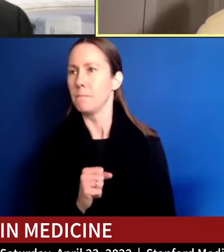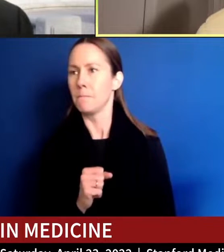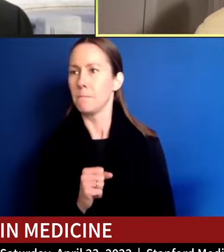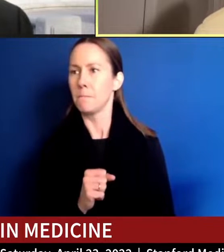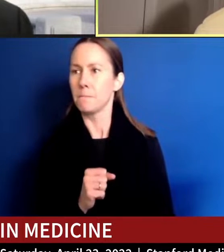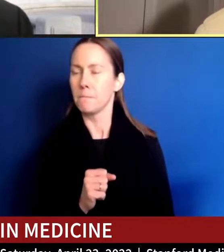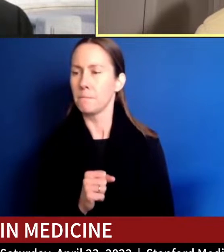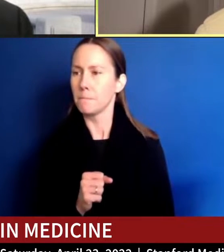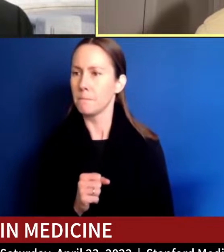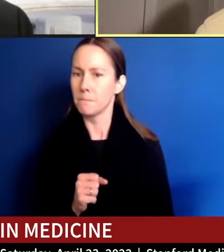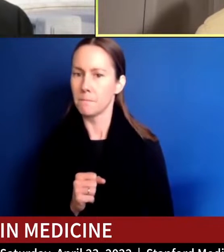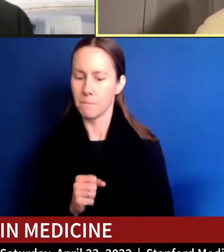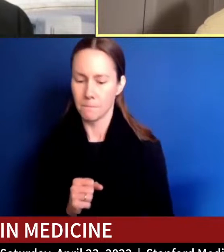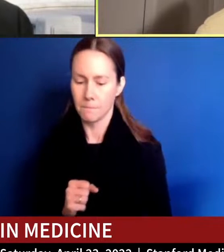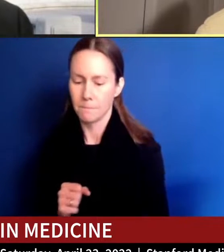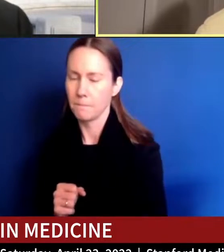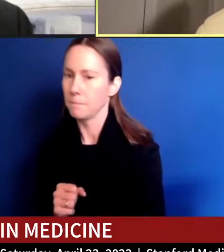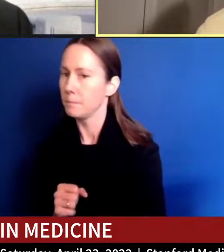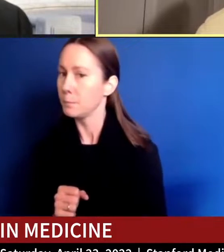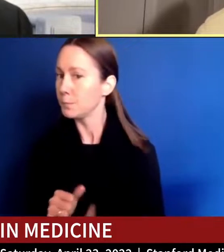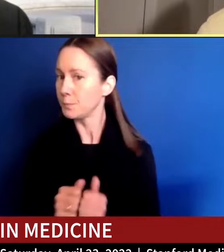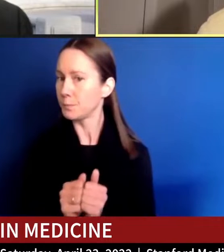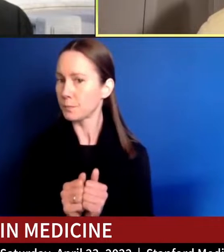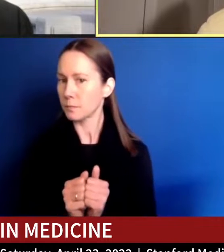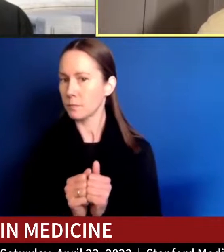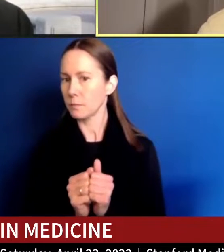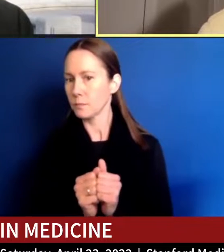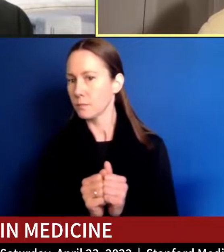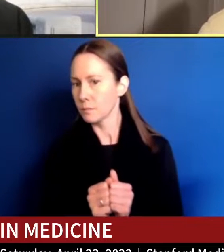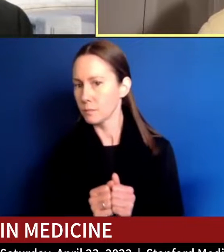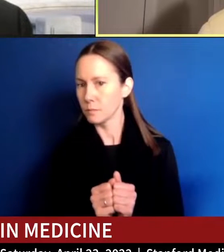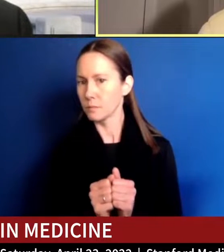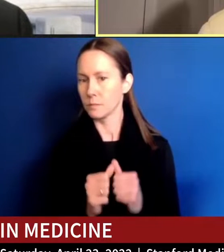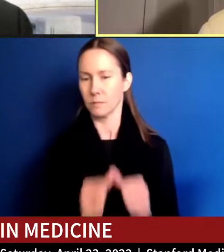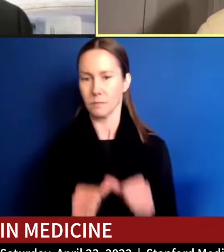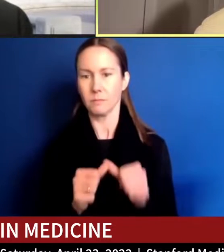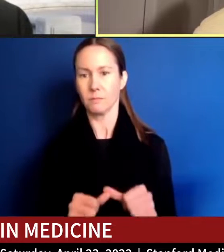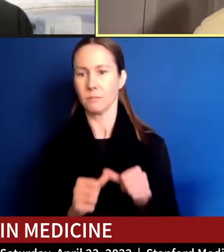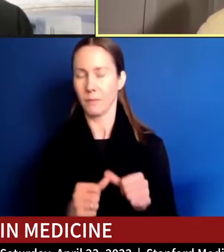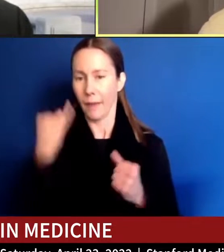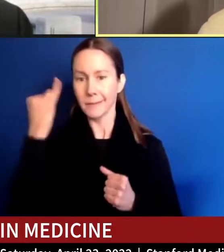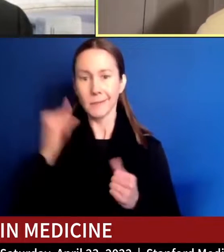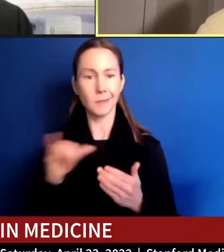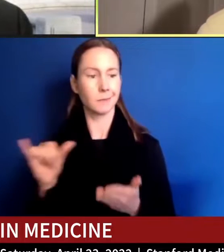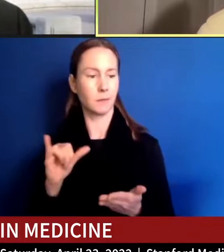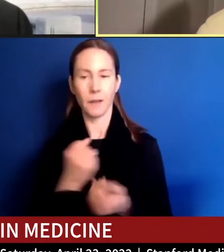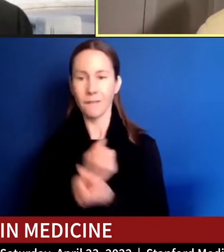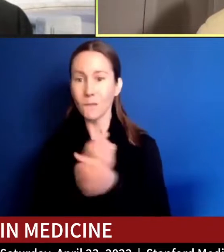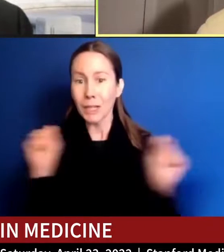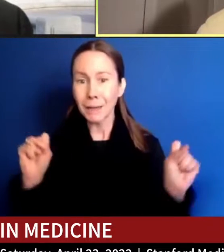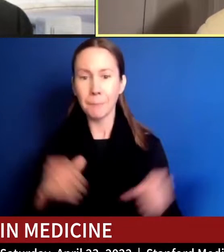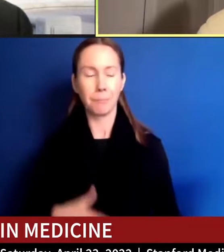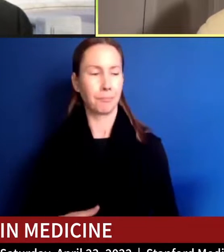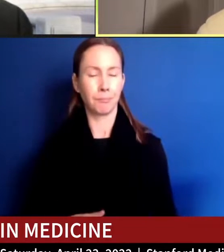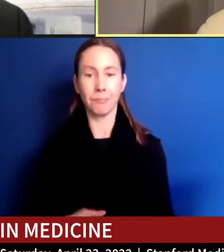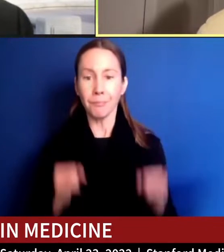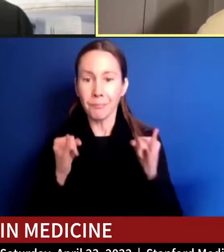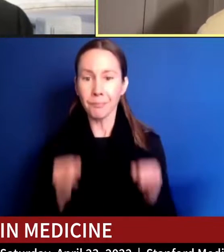culture that keeps telling us, you know, freedom and individuality, the bootstrap mentality,